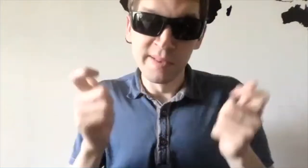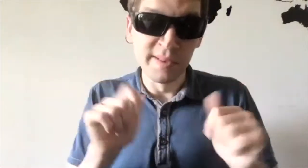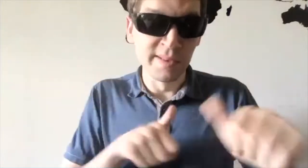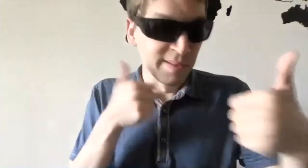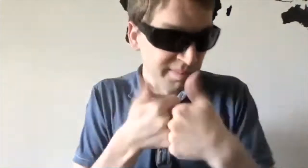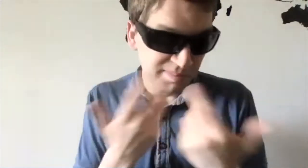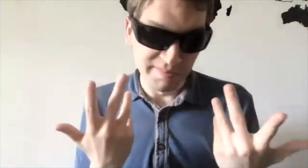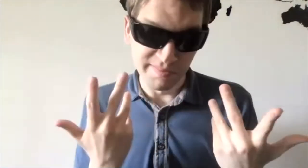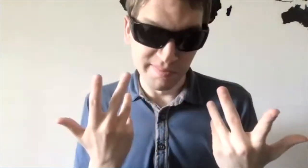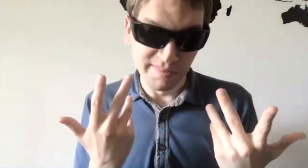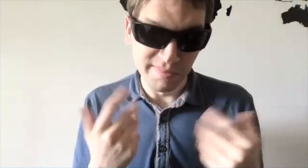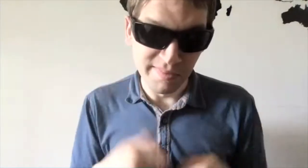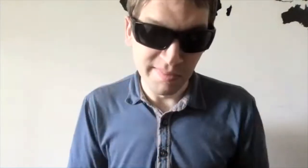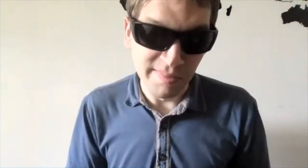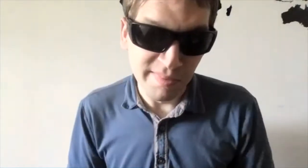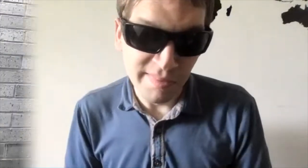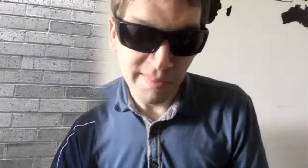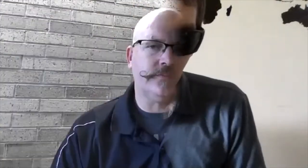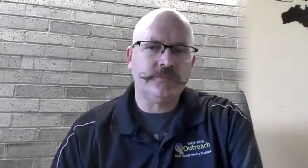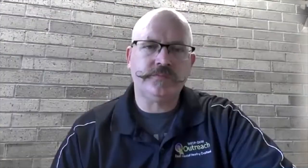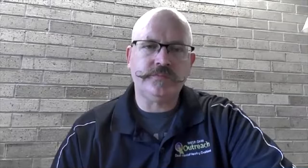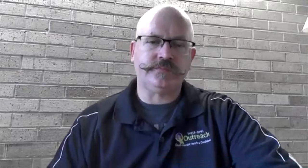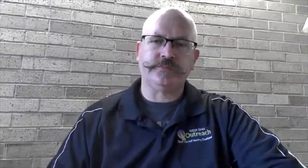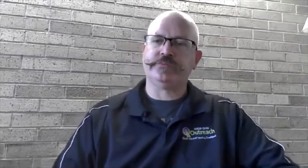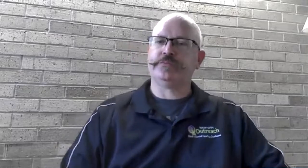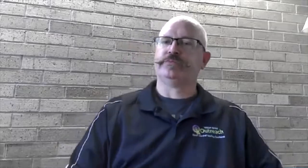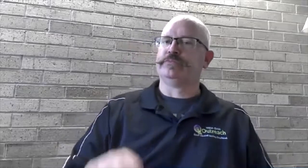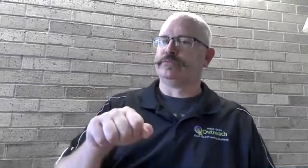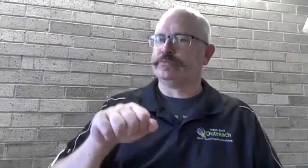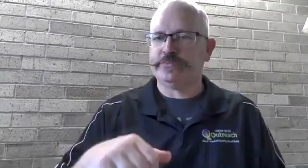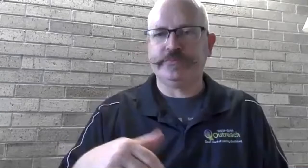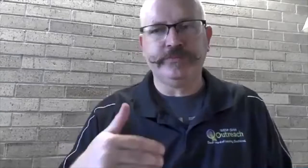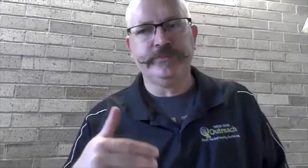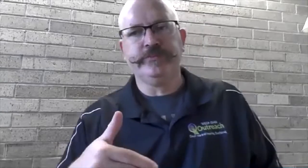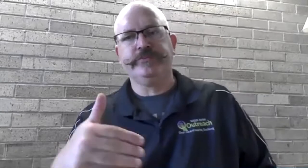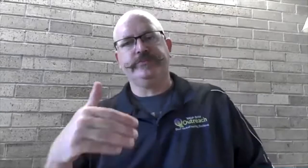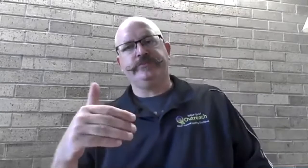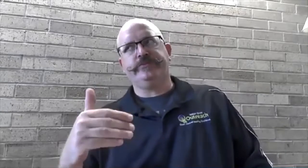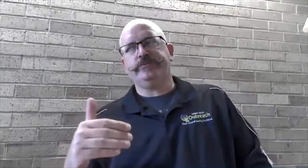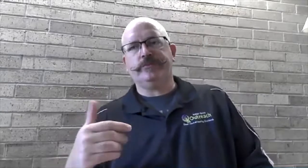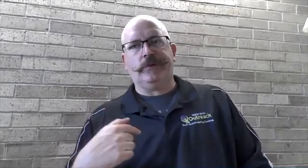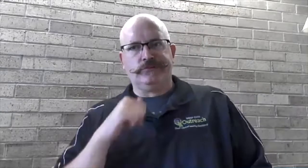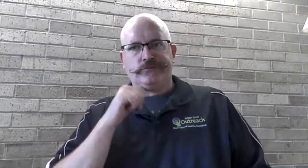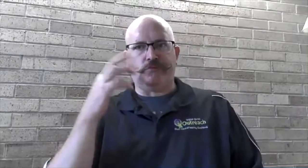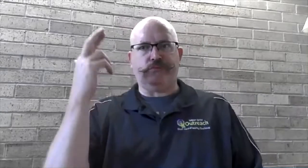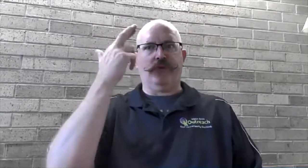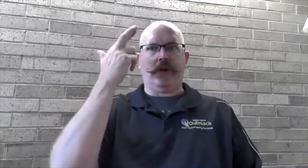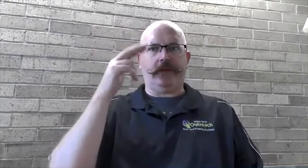writing and grant applications. That can be quite daunting but we can do it.